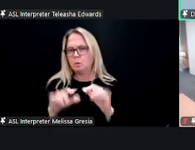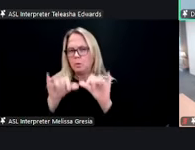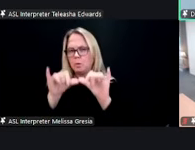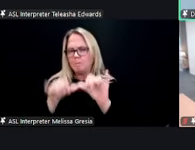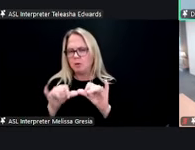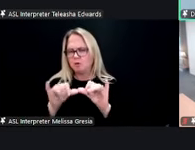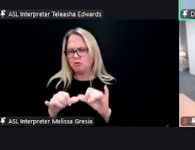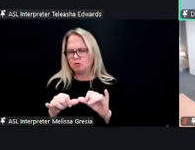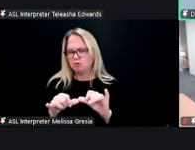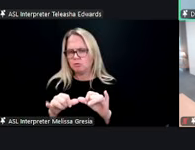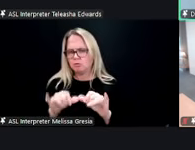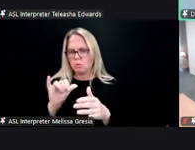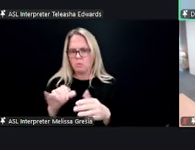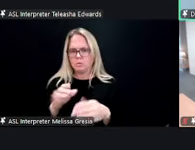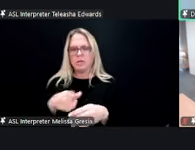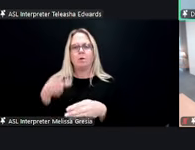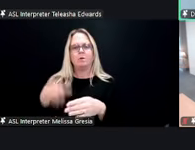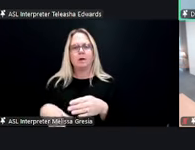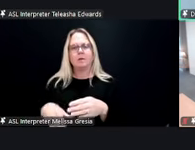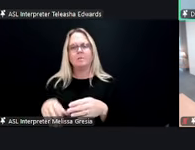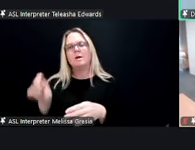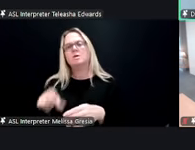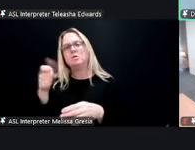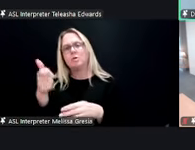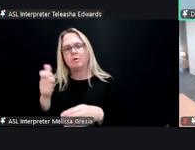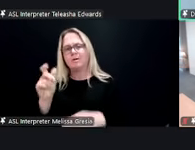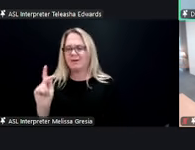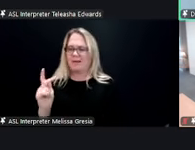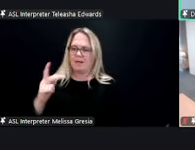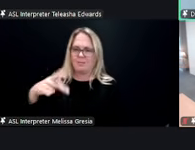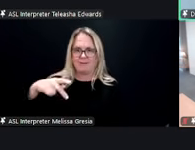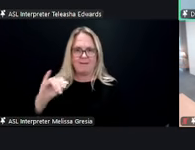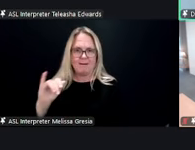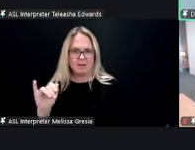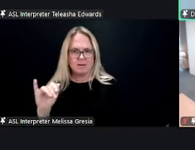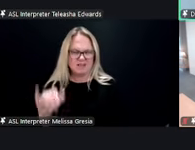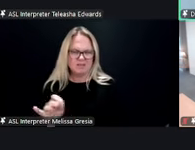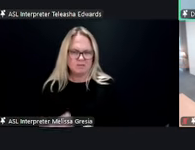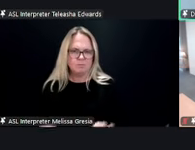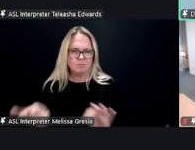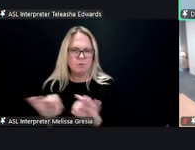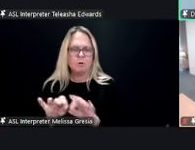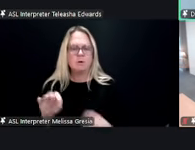um, those outcomes and other key KPIs will be important. organization needs to be able to share